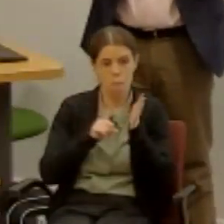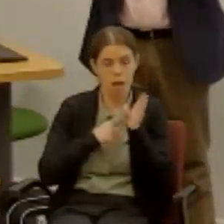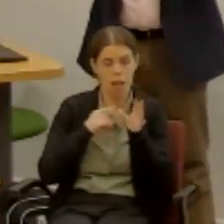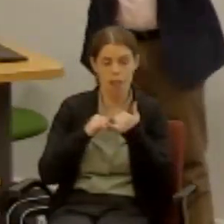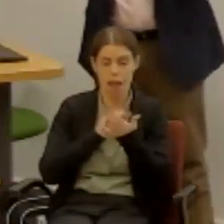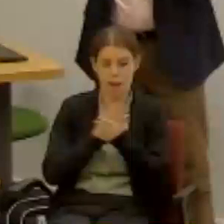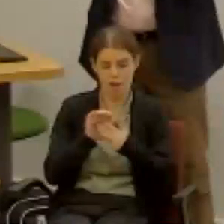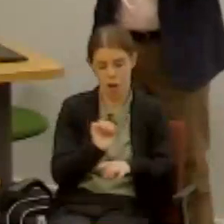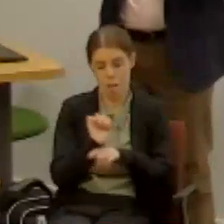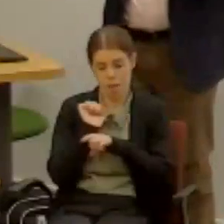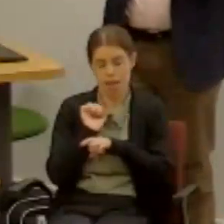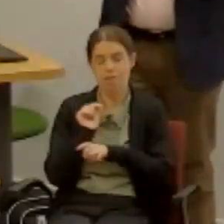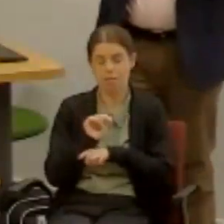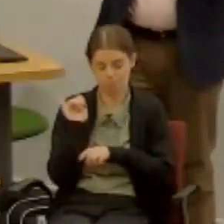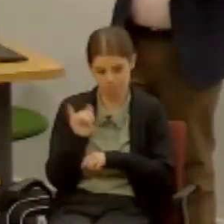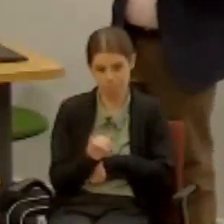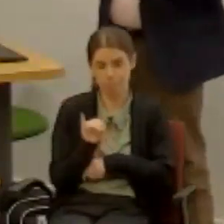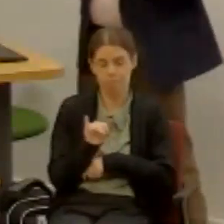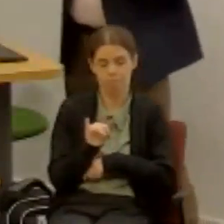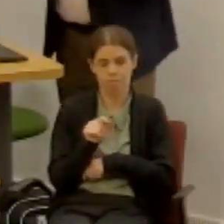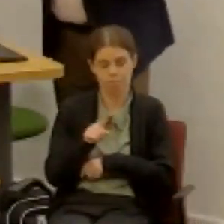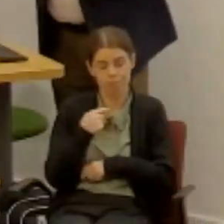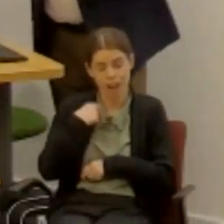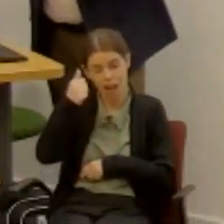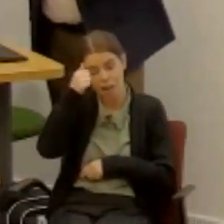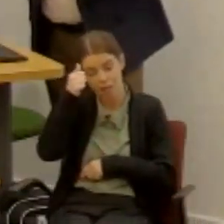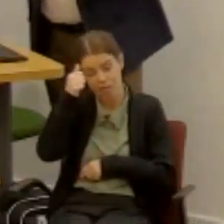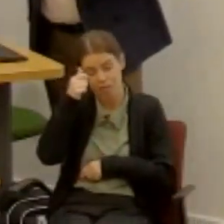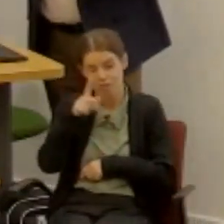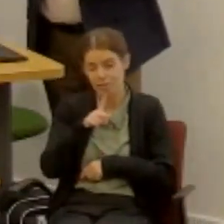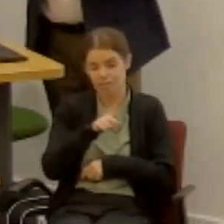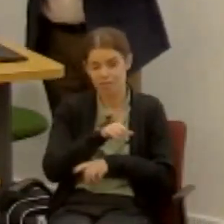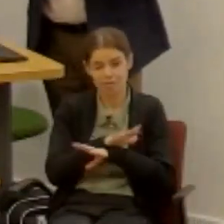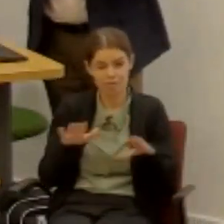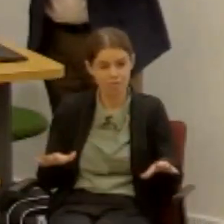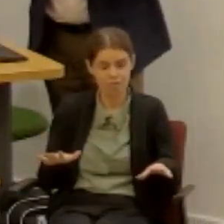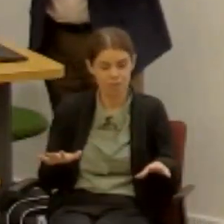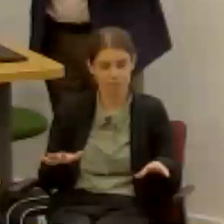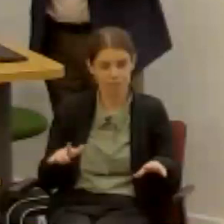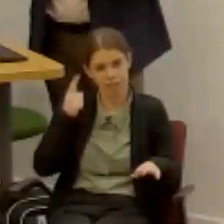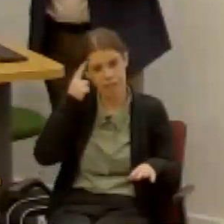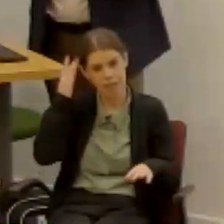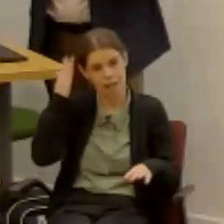But I know I know you say it's not by any stretch. The imagination smart.